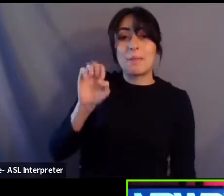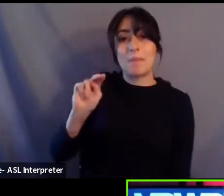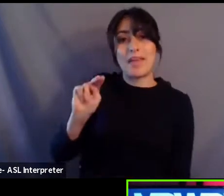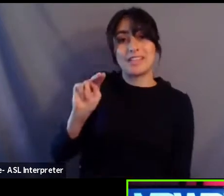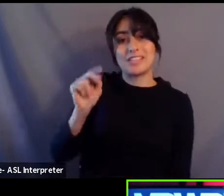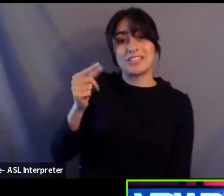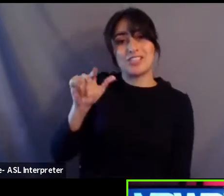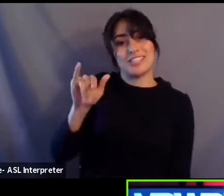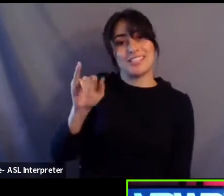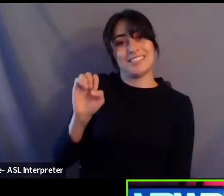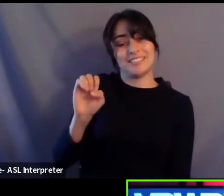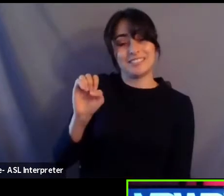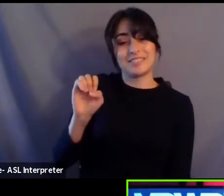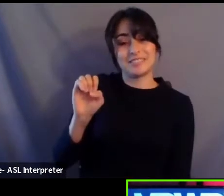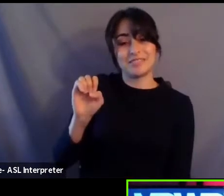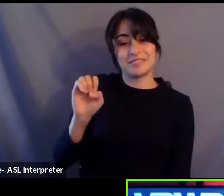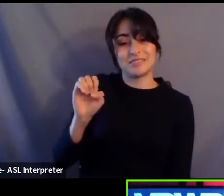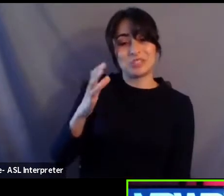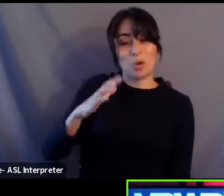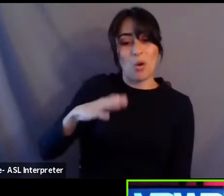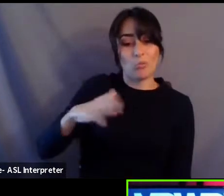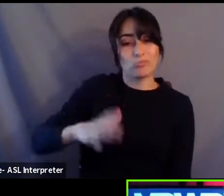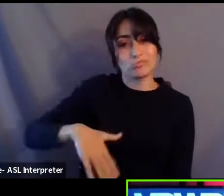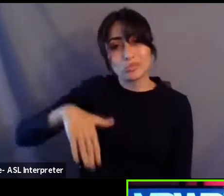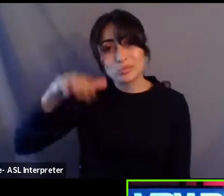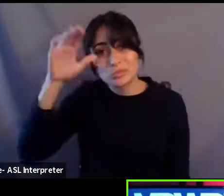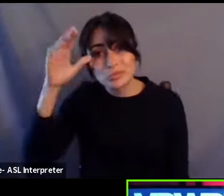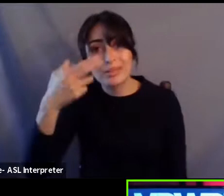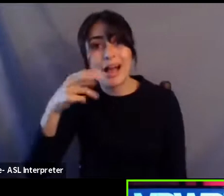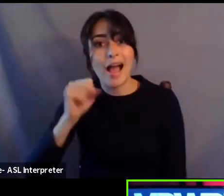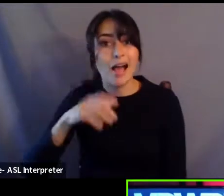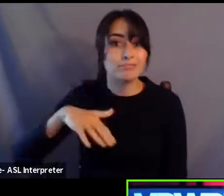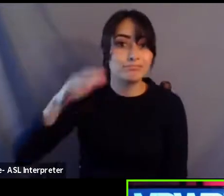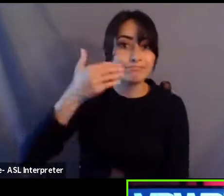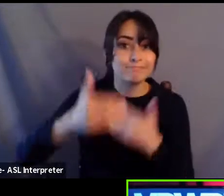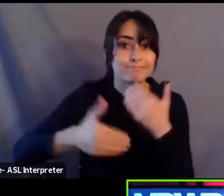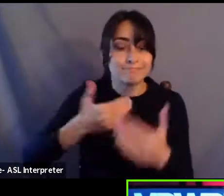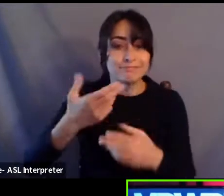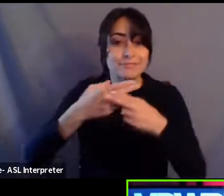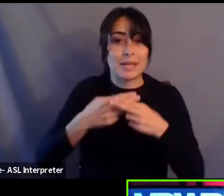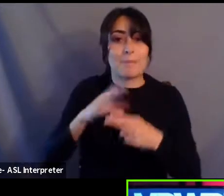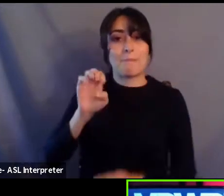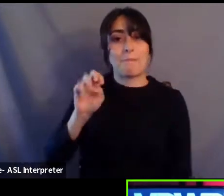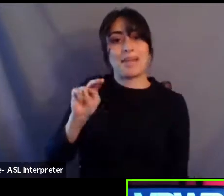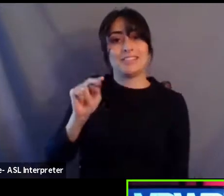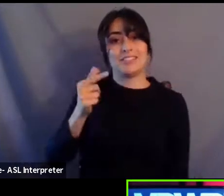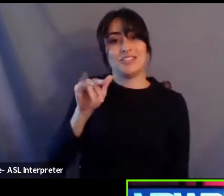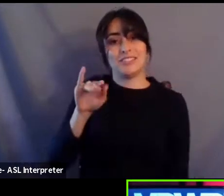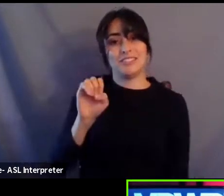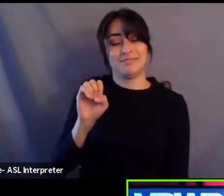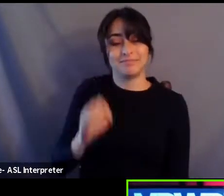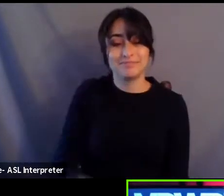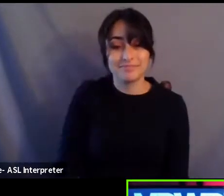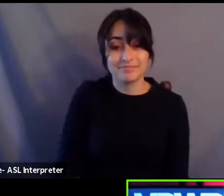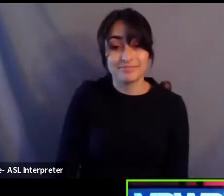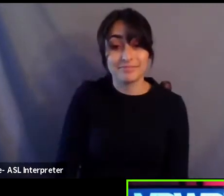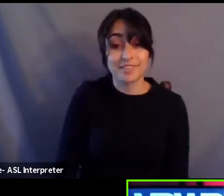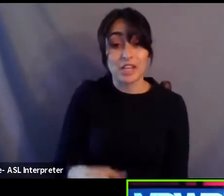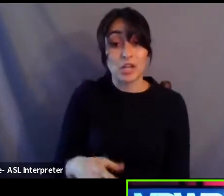That's the name I went by throughout high school. When I was 17, it was my senior year